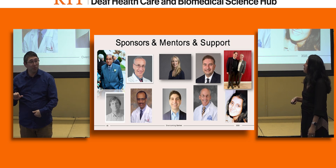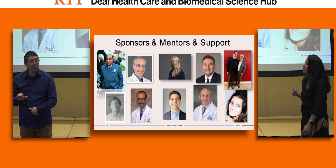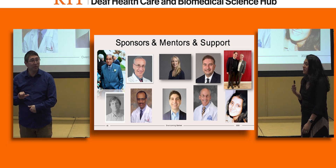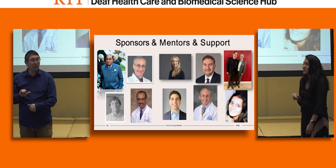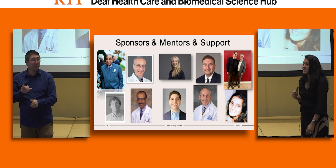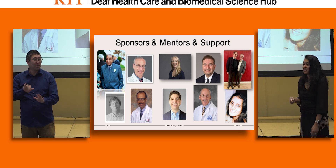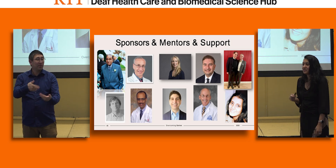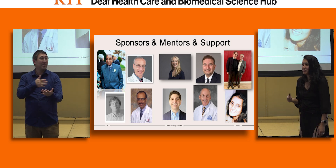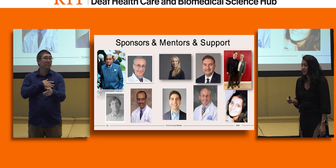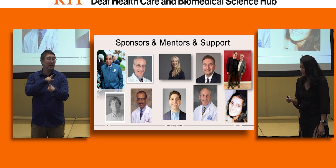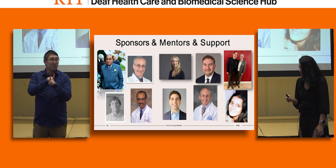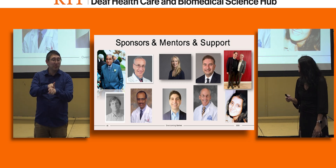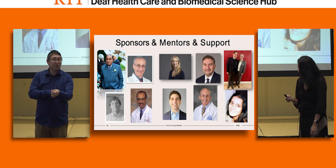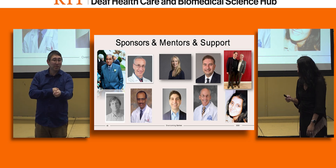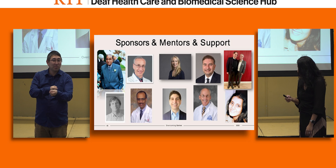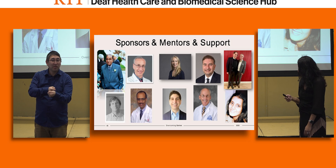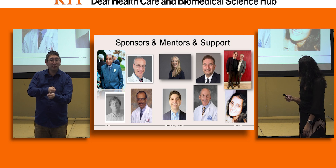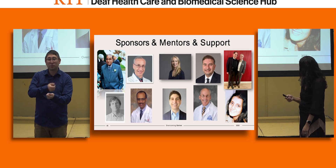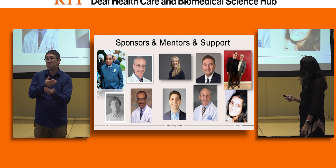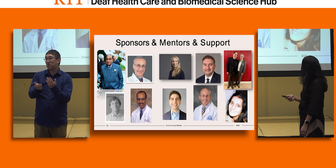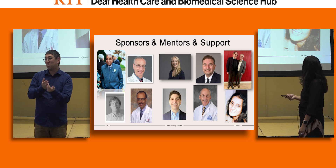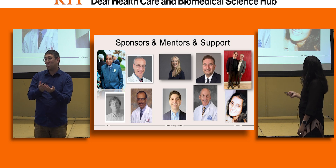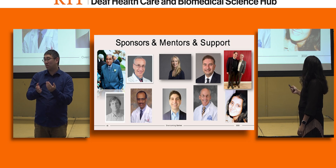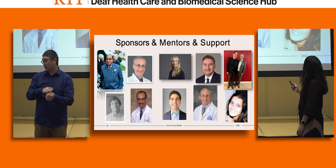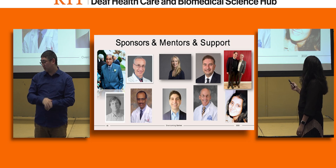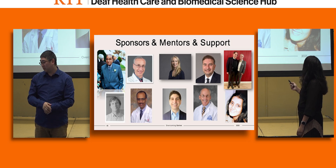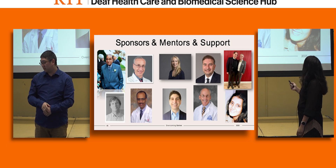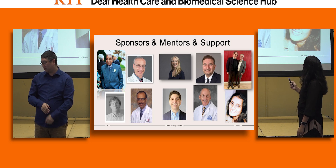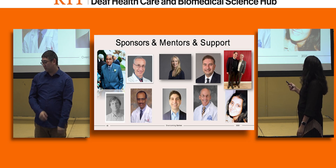by being these mentors and sponsors.